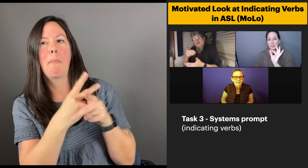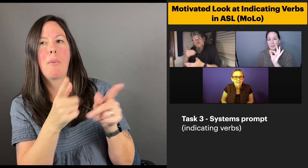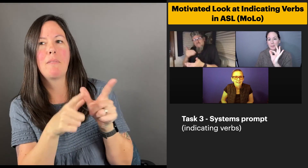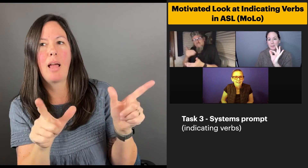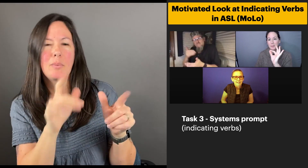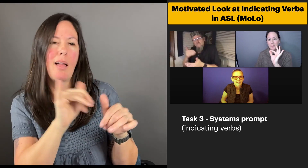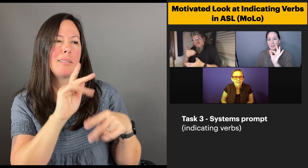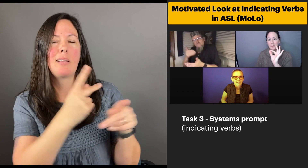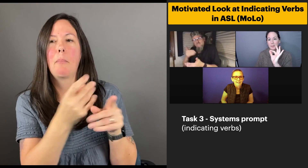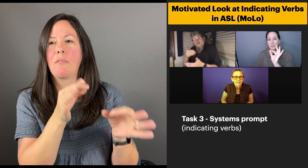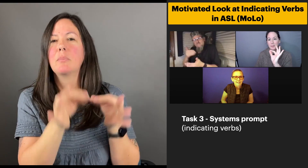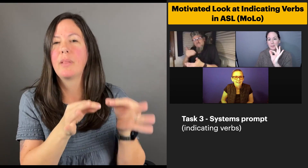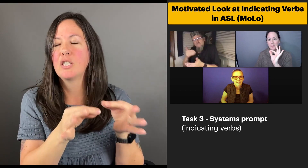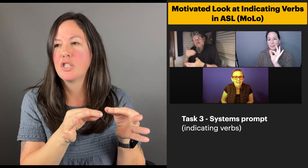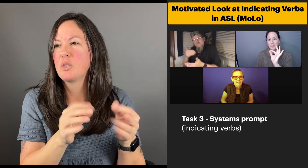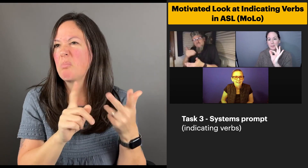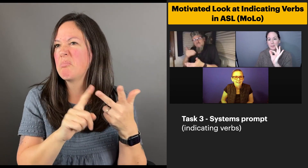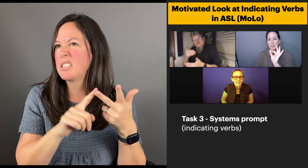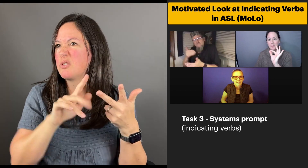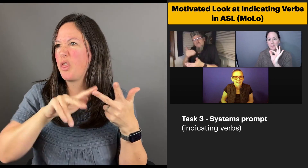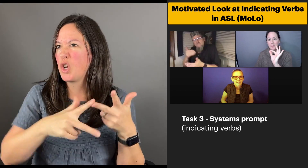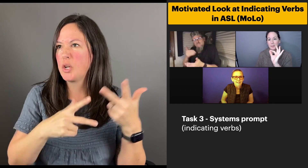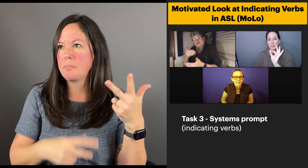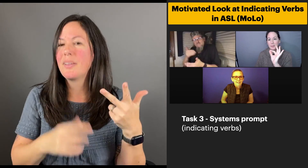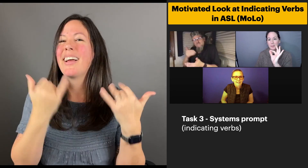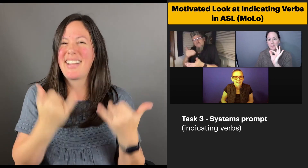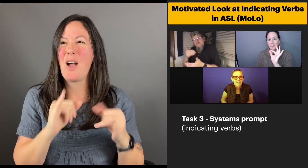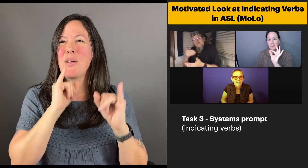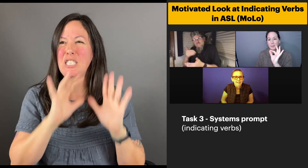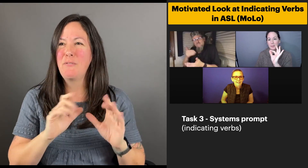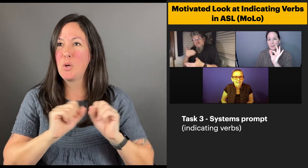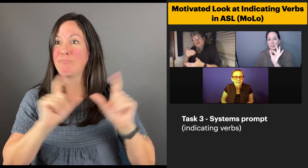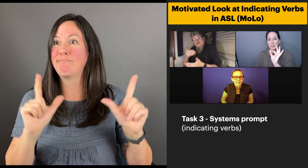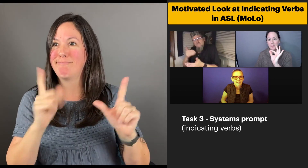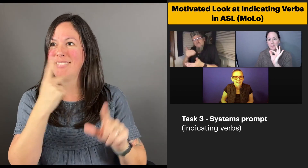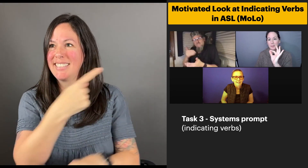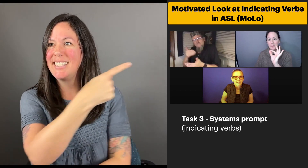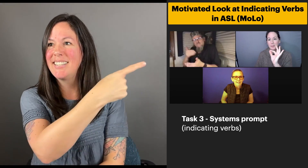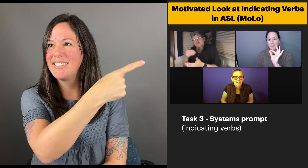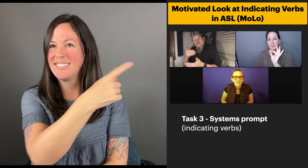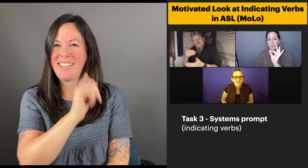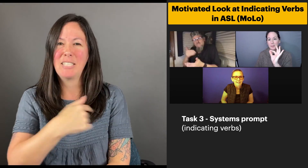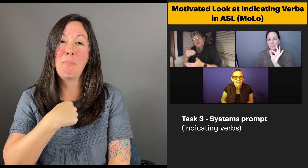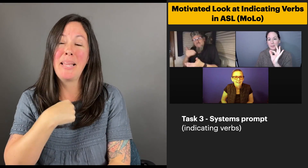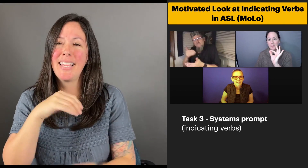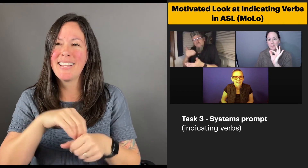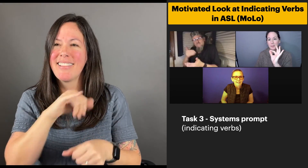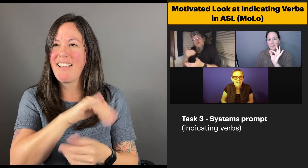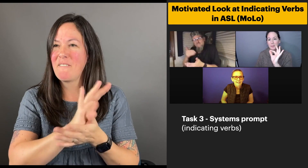that these sorts of descriptions might prompt individuals to produce more indicating verbs so this was the third